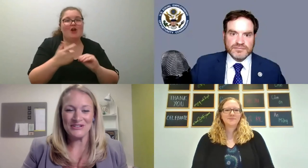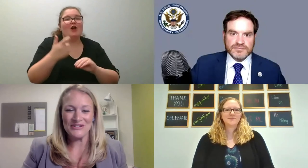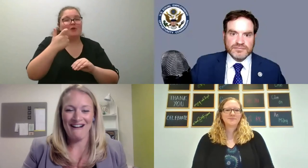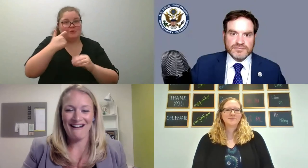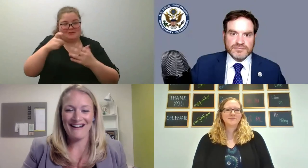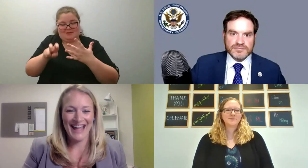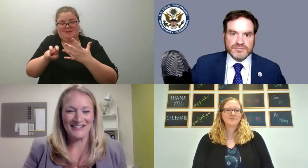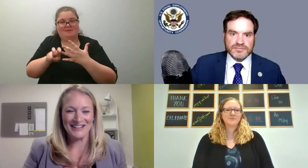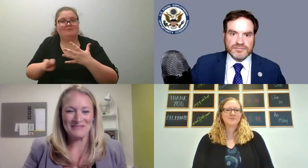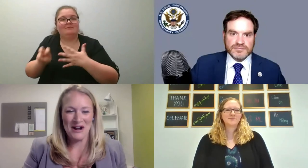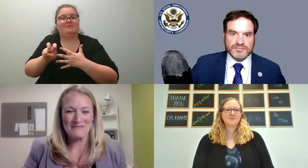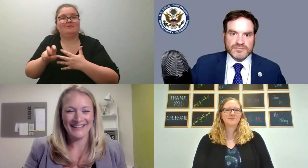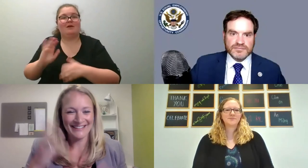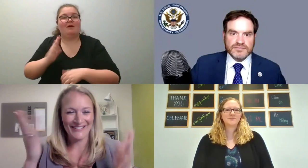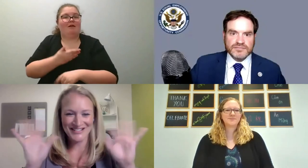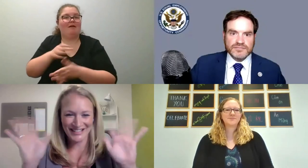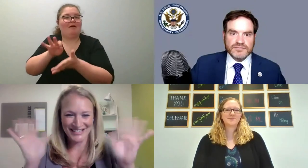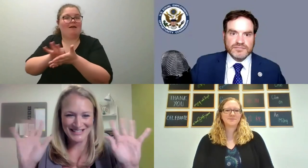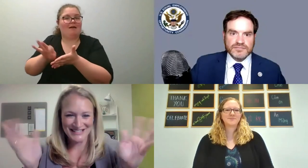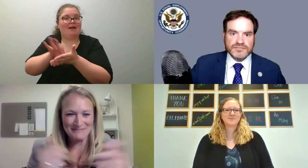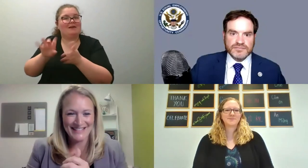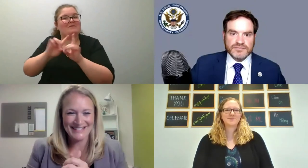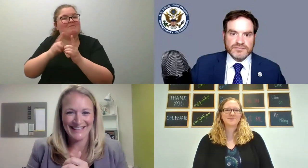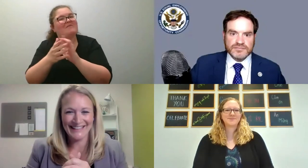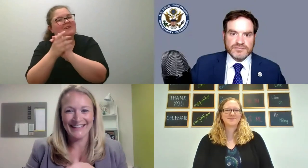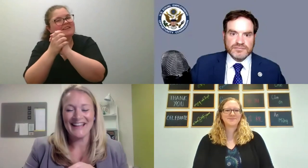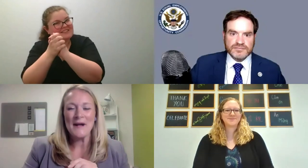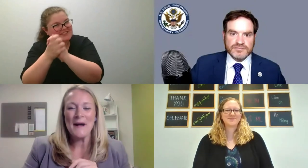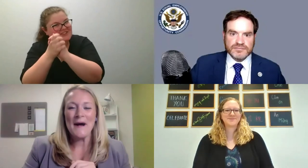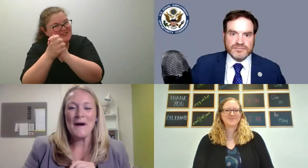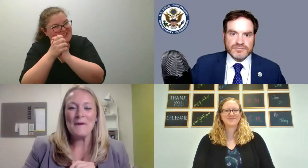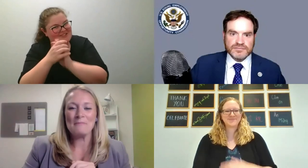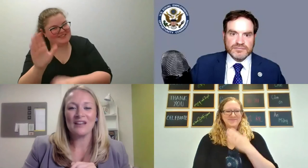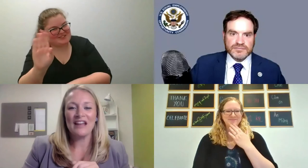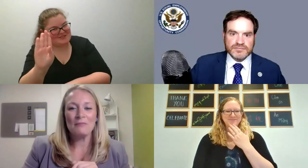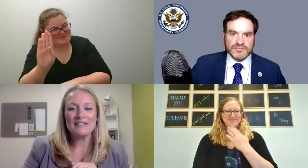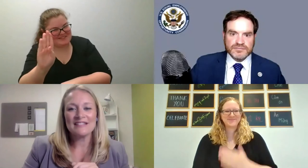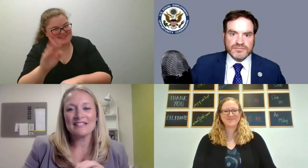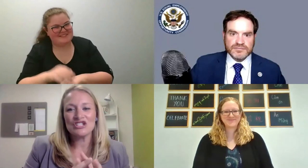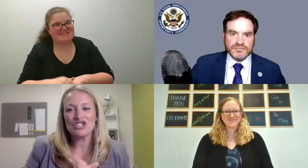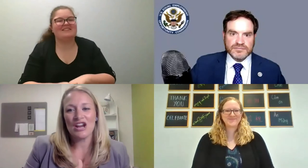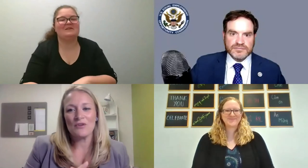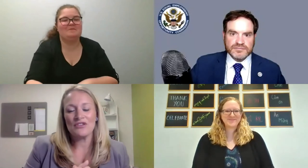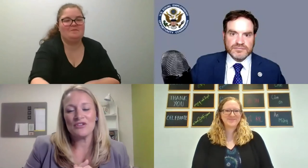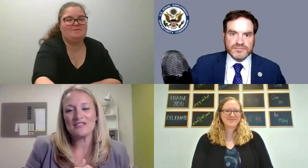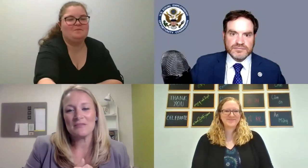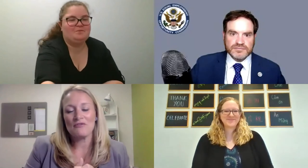to our accounting department. Congratulations, Betsy. Now Betsy's going to share with you some